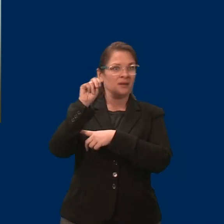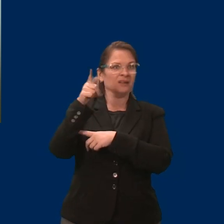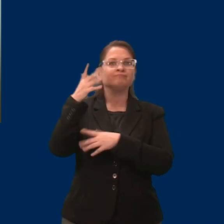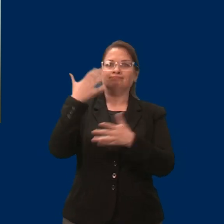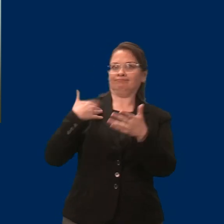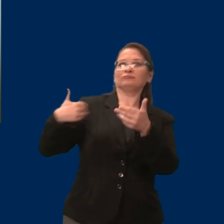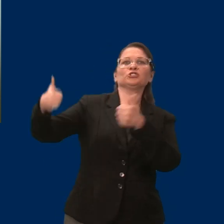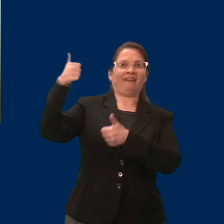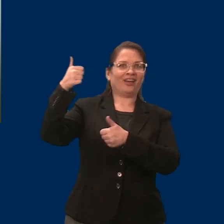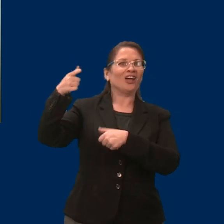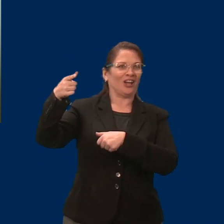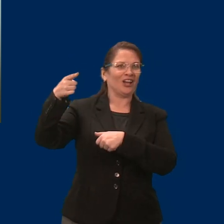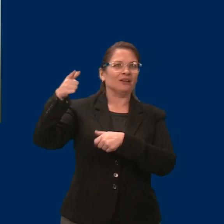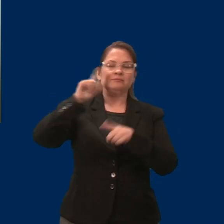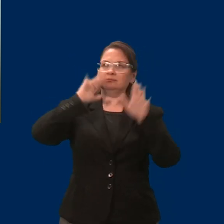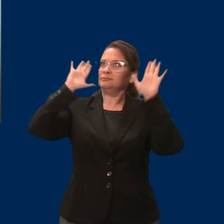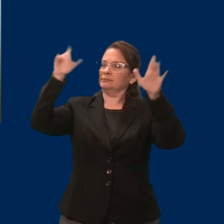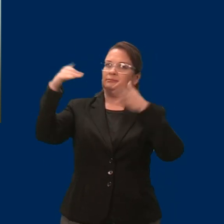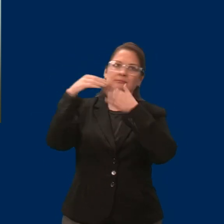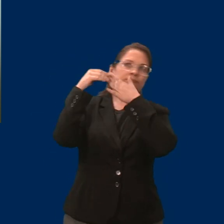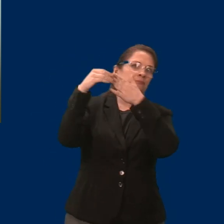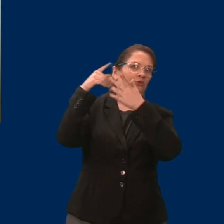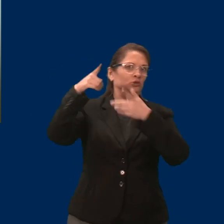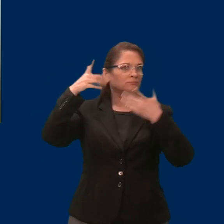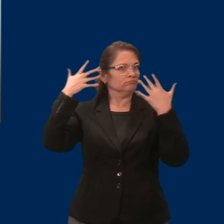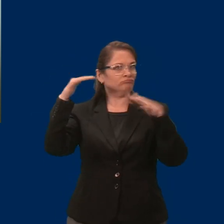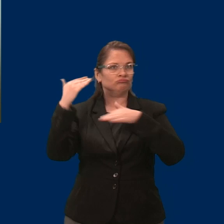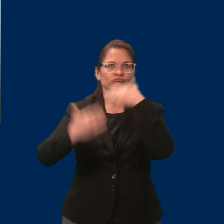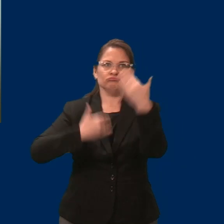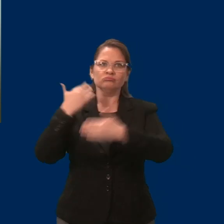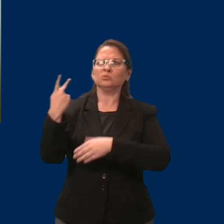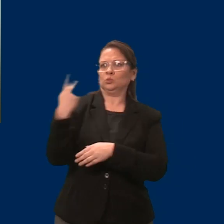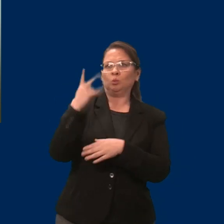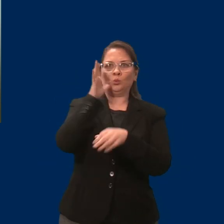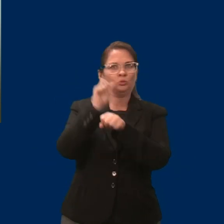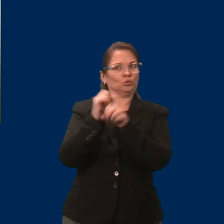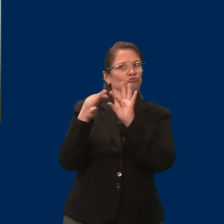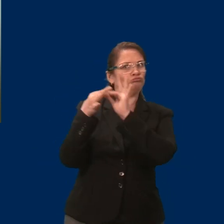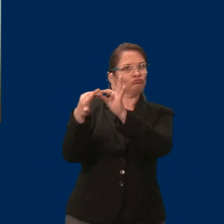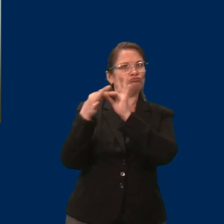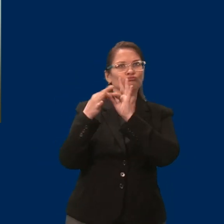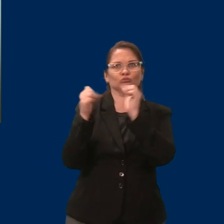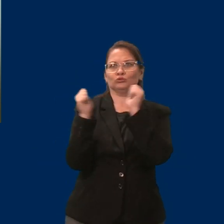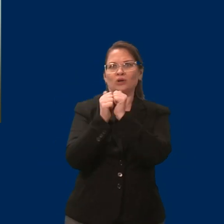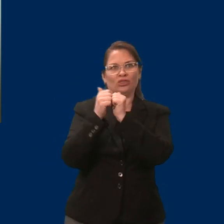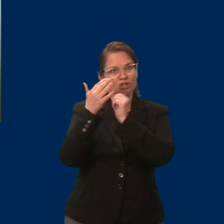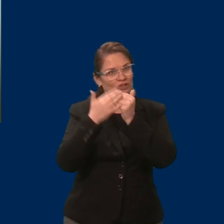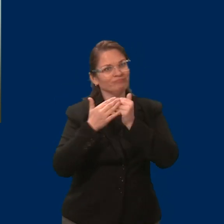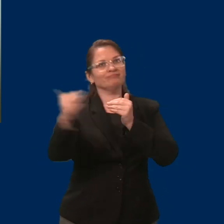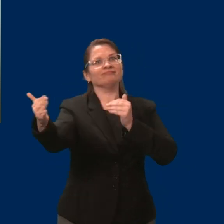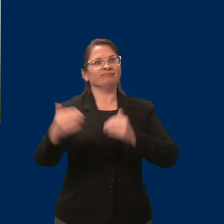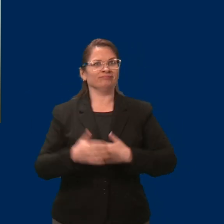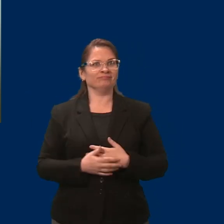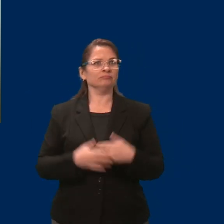And I'm hoping that we will continue with these very much needed bipartisan measures to support